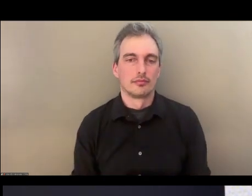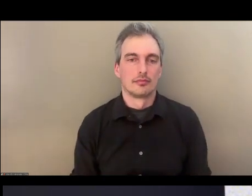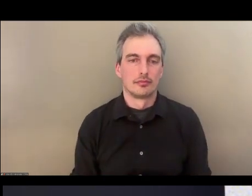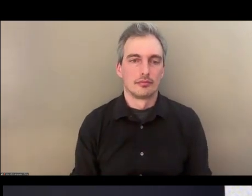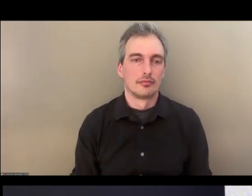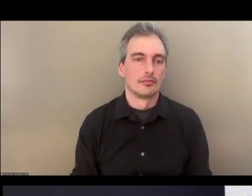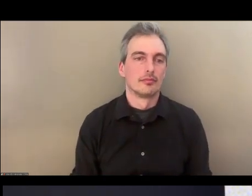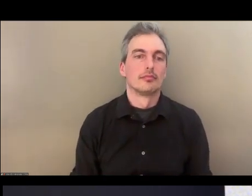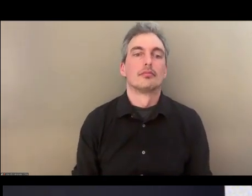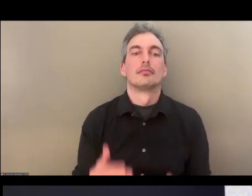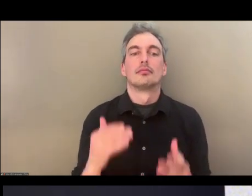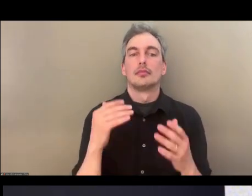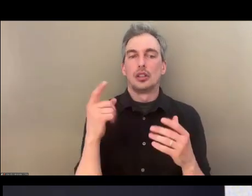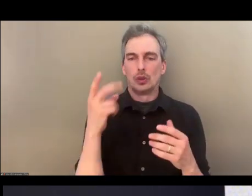But they won't do everything that I need it to do.